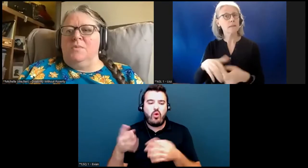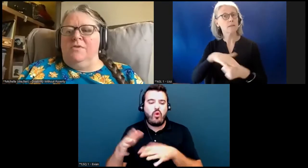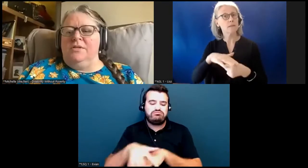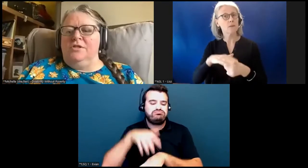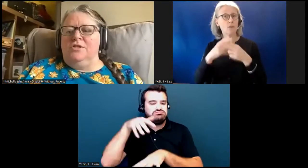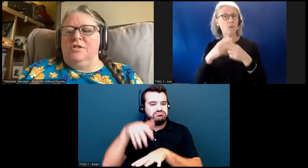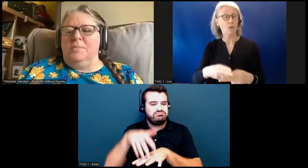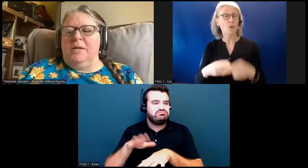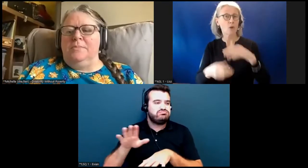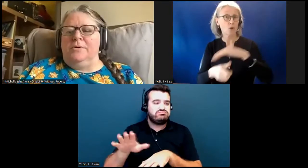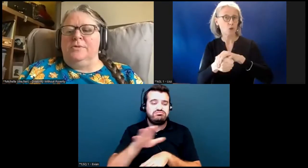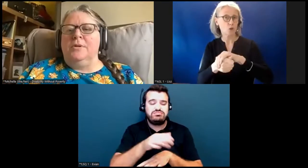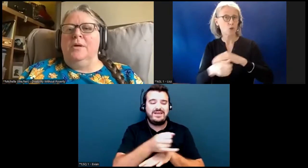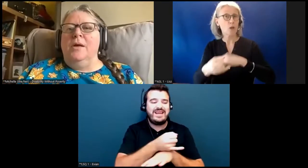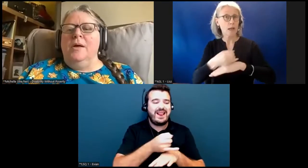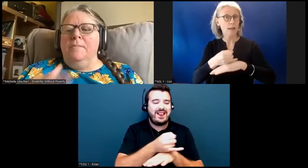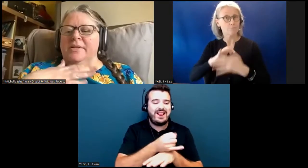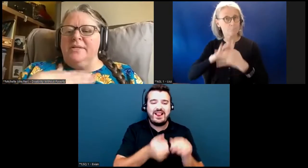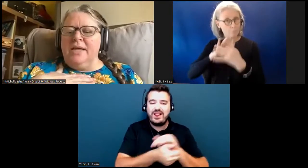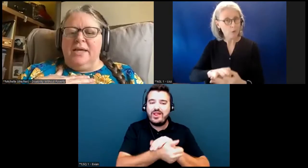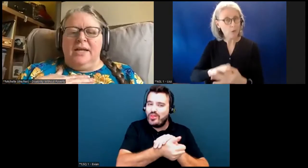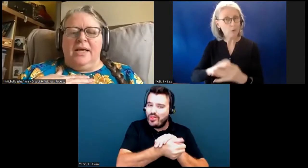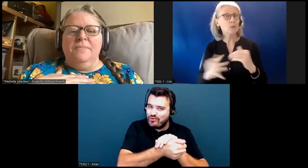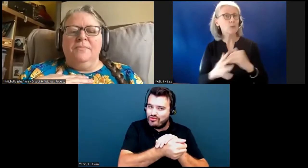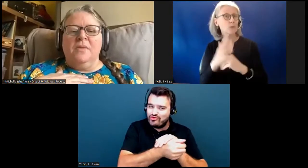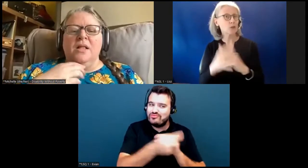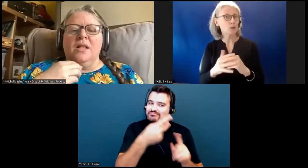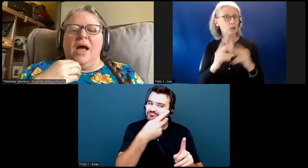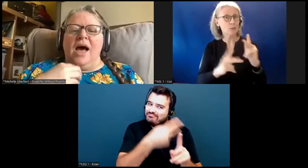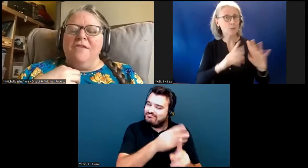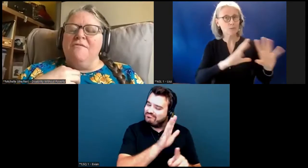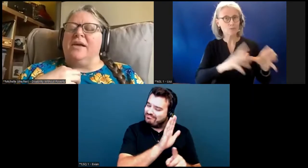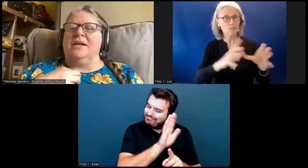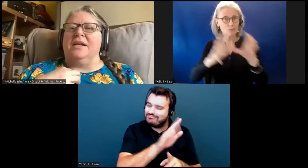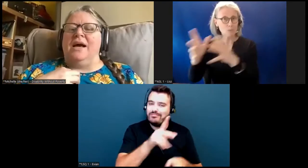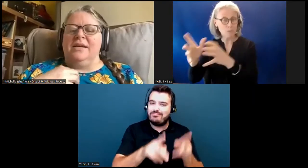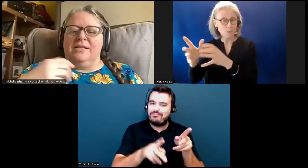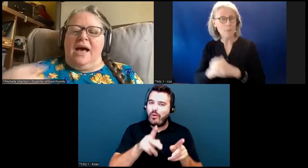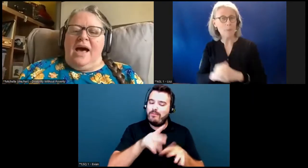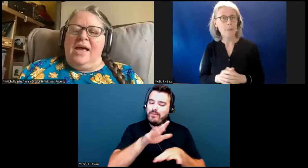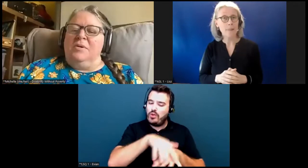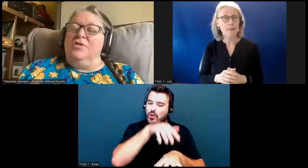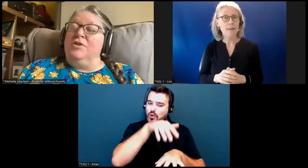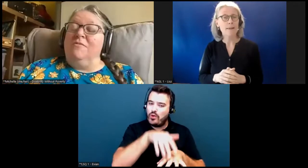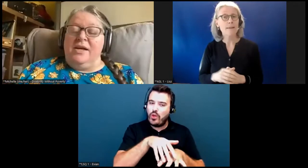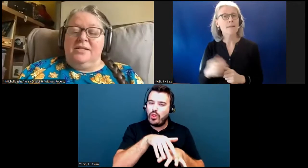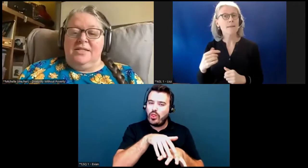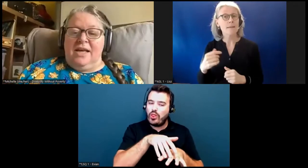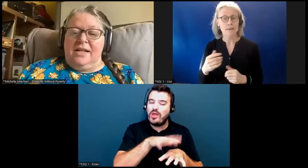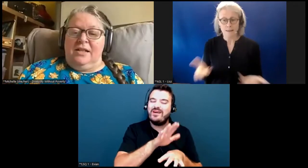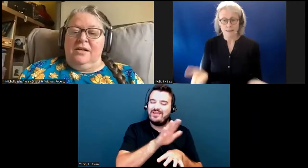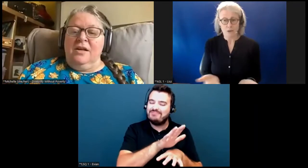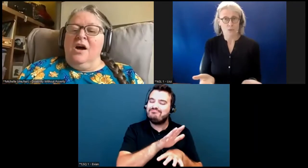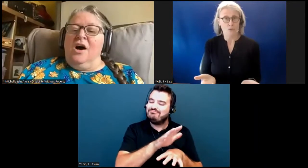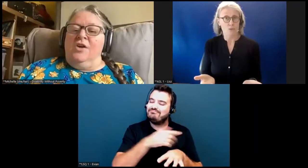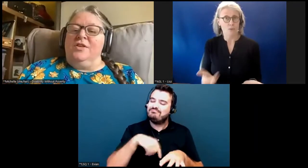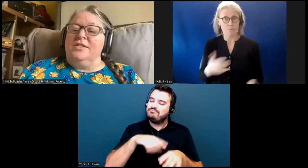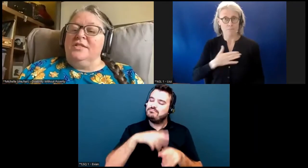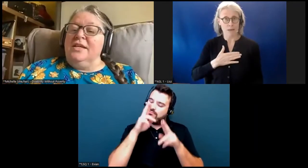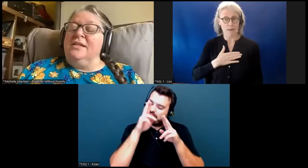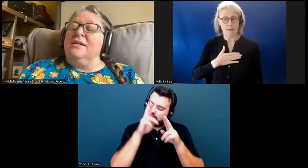OUR INDIGENOUS PEOPLES, PARTICULARLY, I RECOGNIZE THAT I AM AN UN-INVITED SETTLER ON THE SEEDED